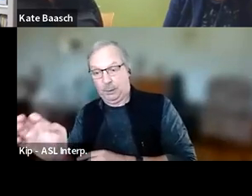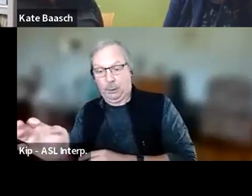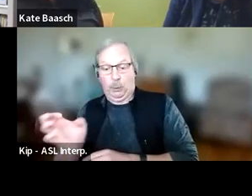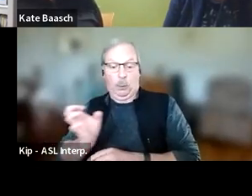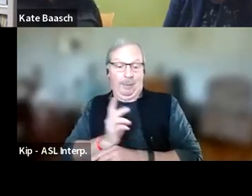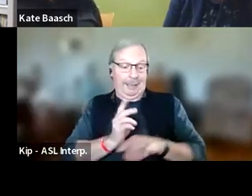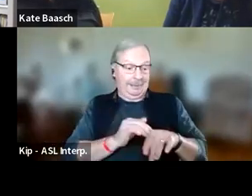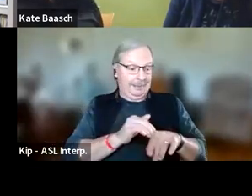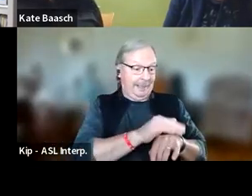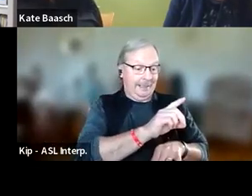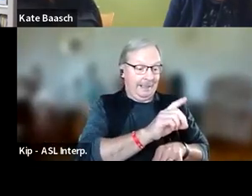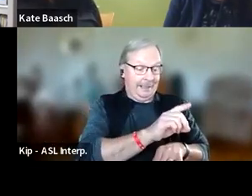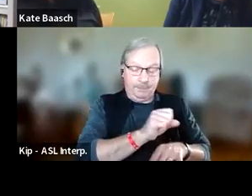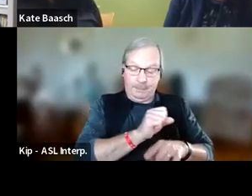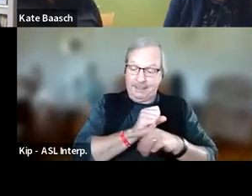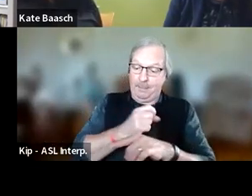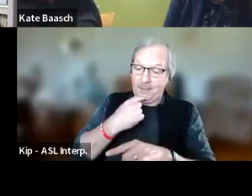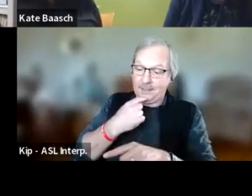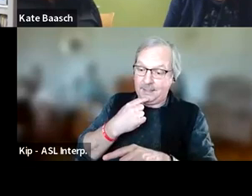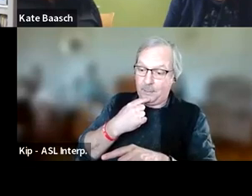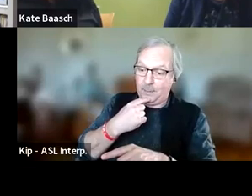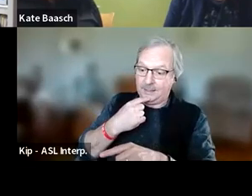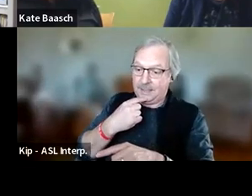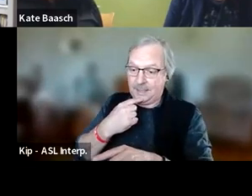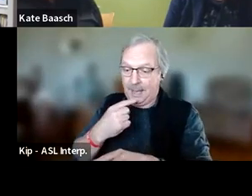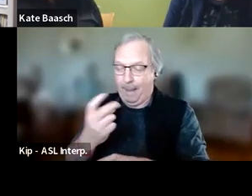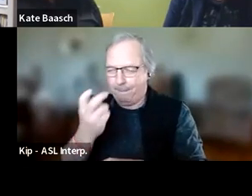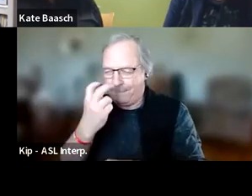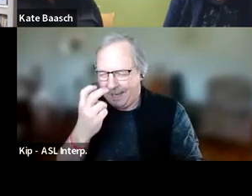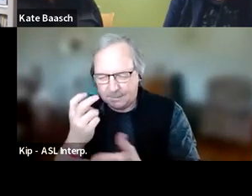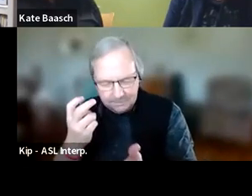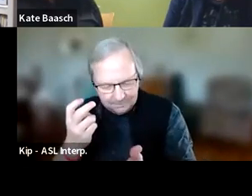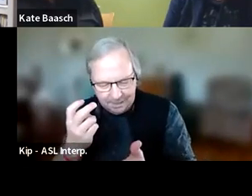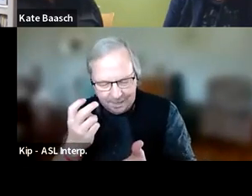because that person claimed to be sat blind or blindness, if anybody claims something like that, add it in,